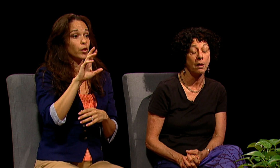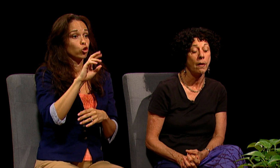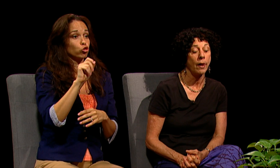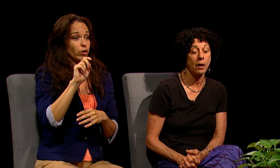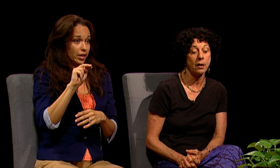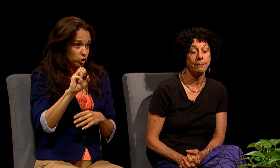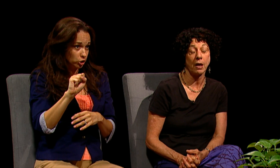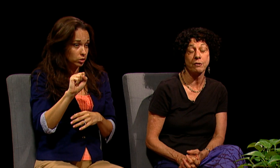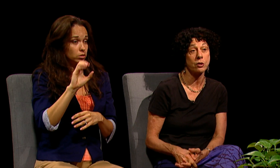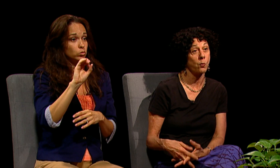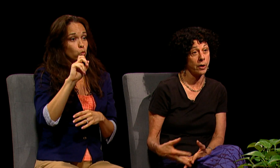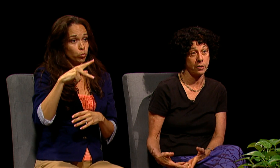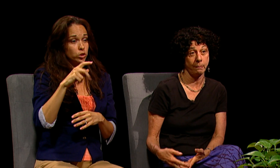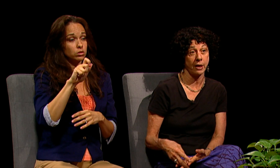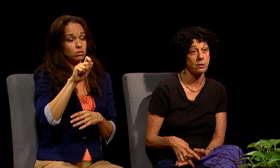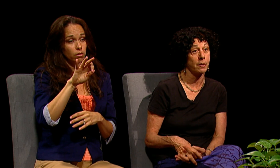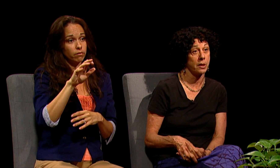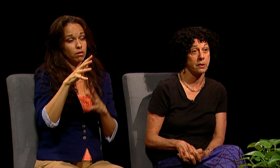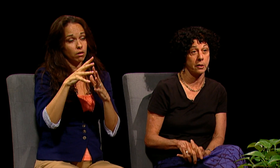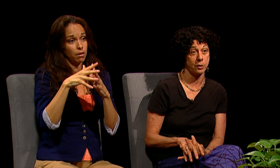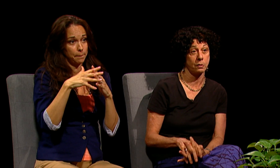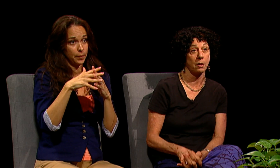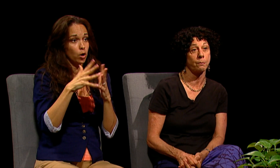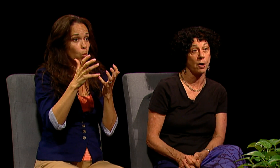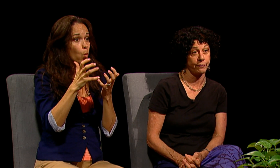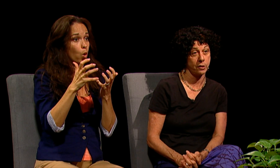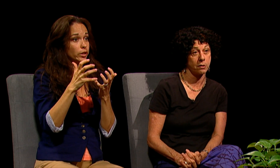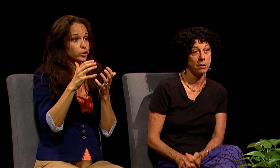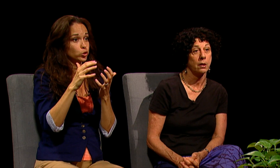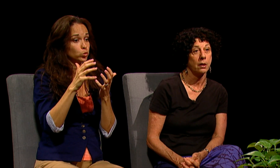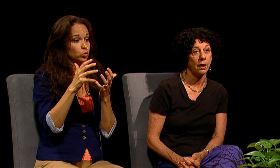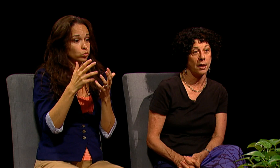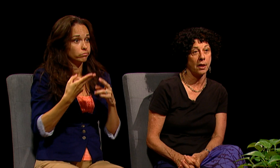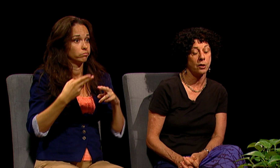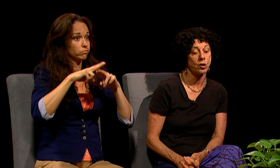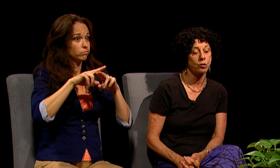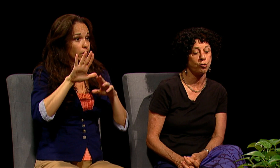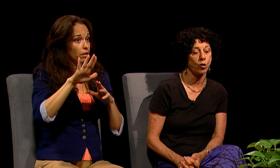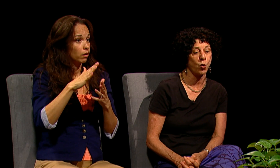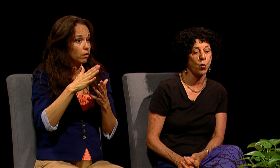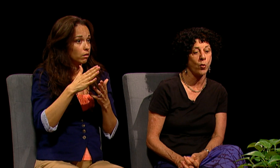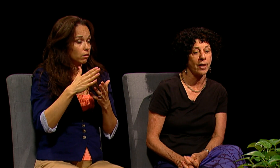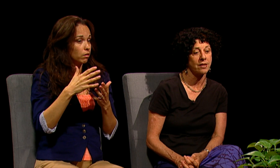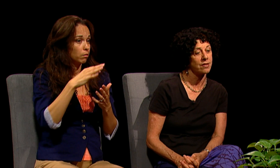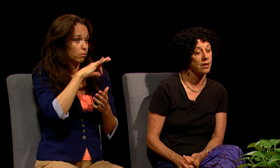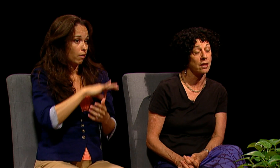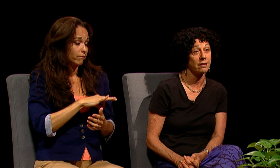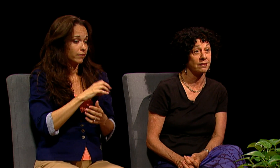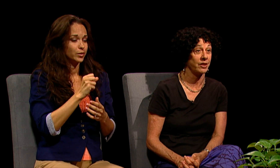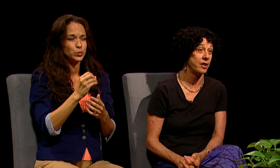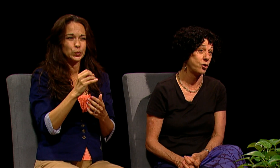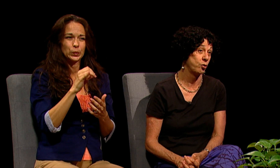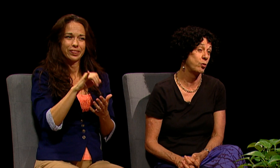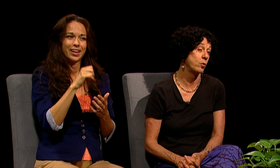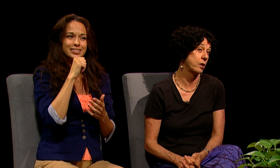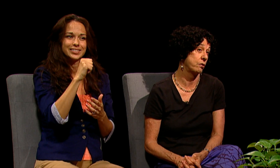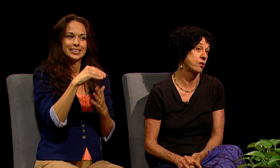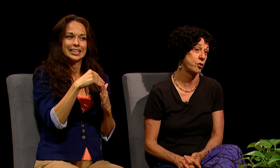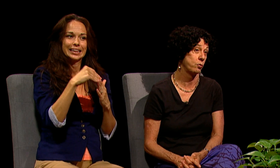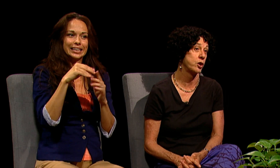OBVIOUSLY WANTED TO MAXIMIZE ITS PROFITS, AND SO THAT DOES NOT LEAD TO A GOOD SITUATION